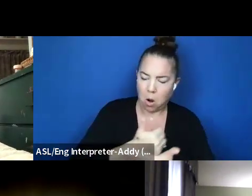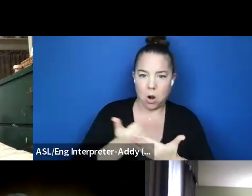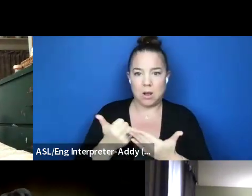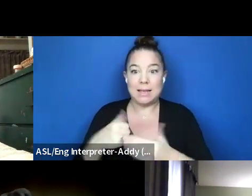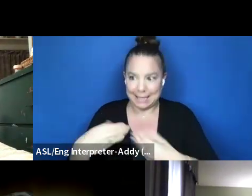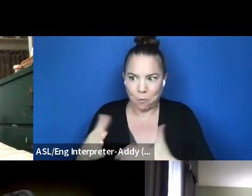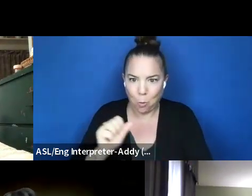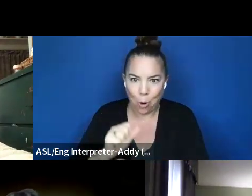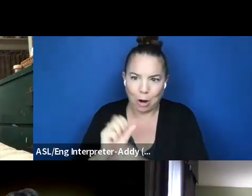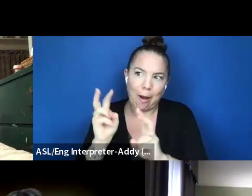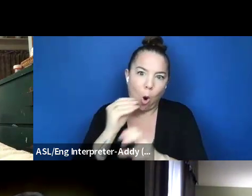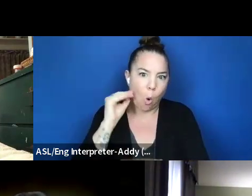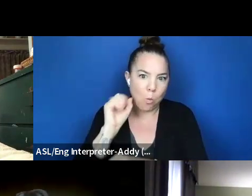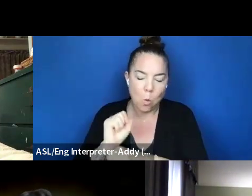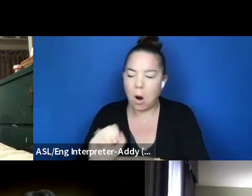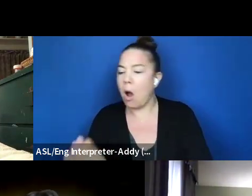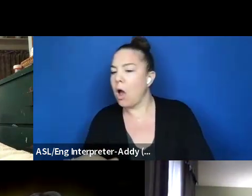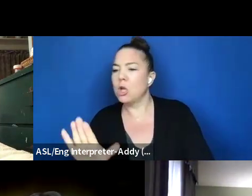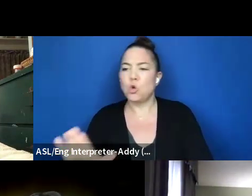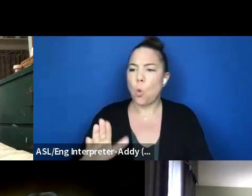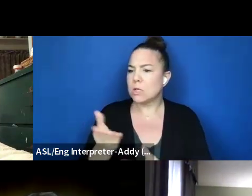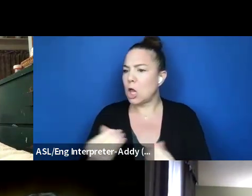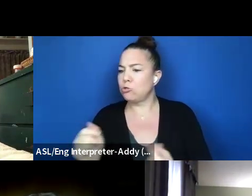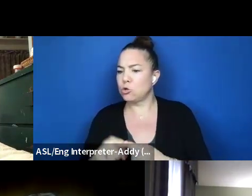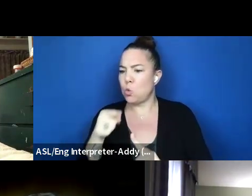Don Posh: and then come back and ask them. Well, what was your solution to this?